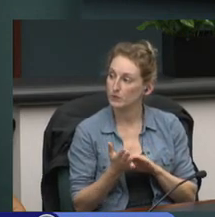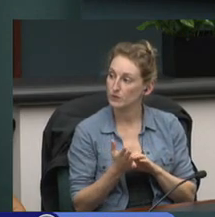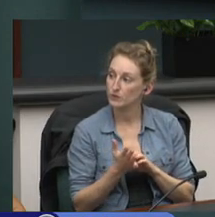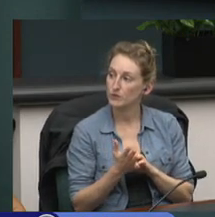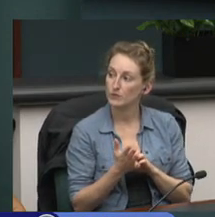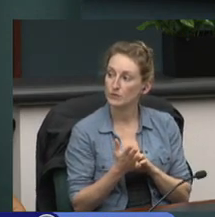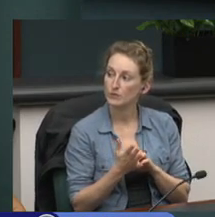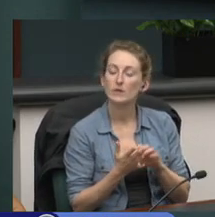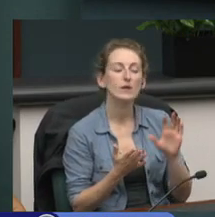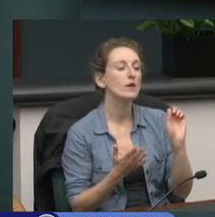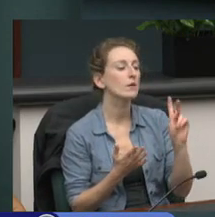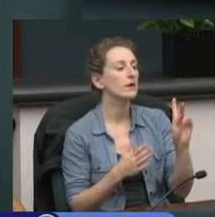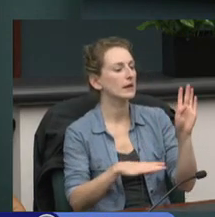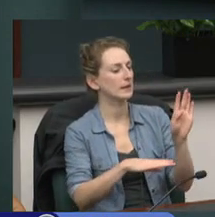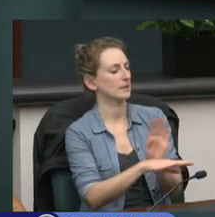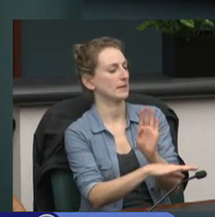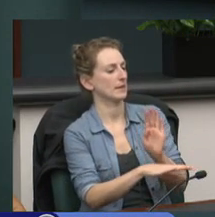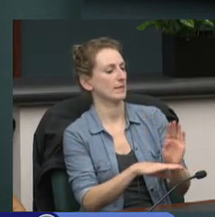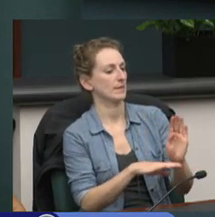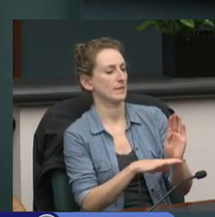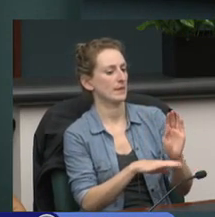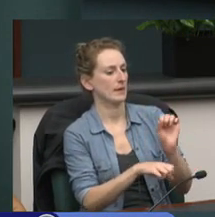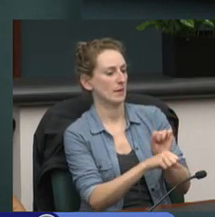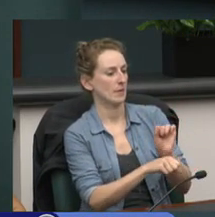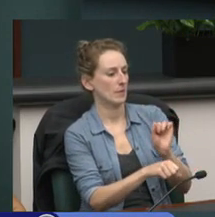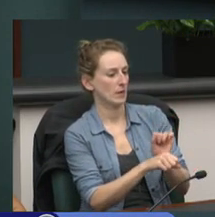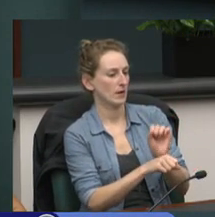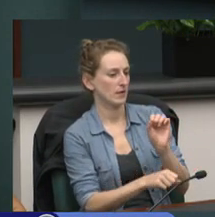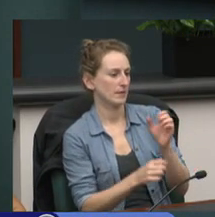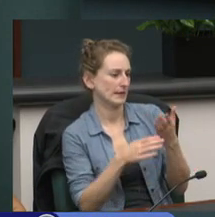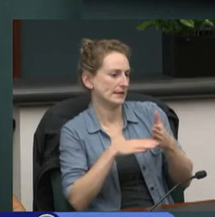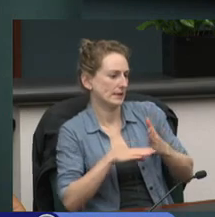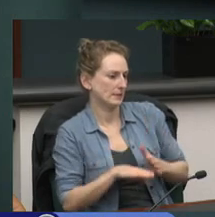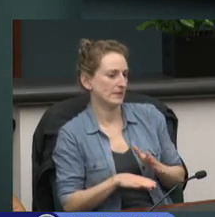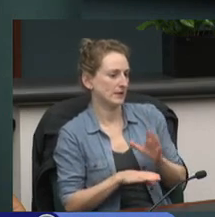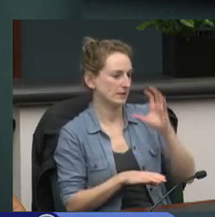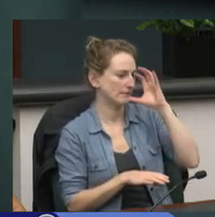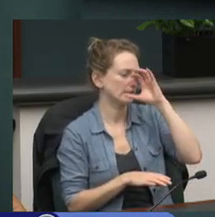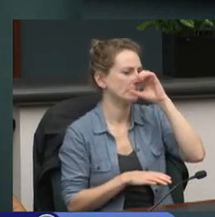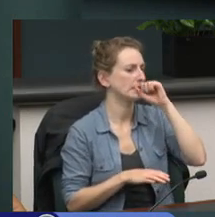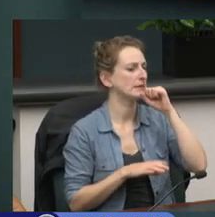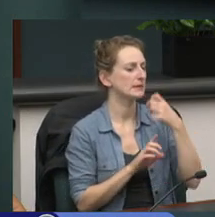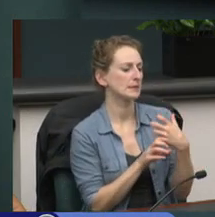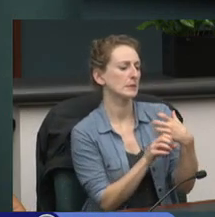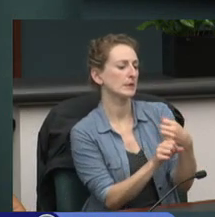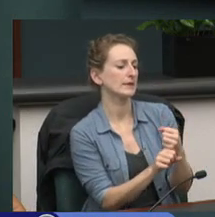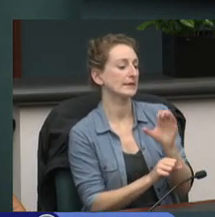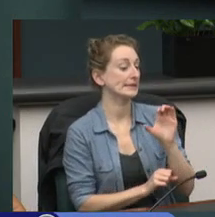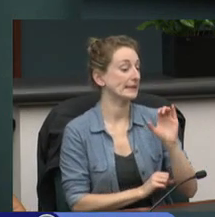employment subdivision which mysteriously is abbreviated CI there's